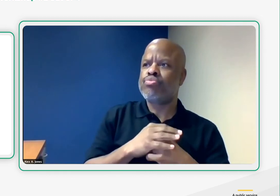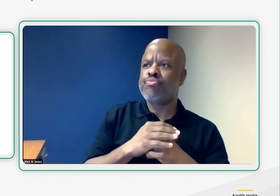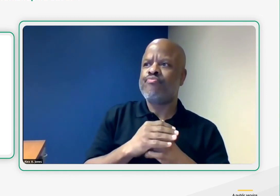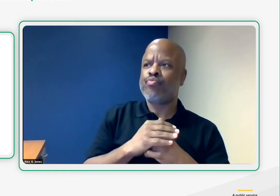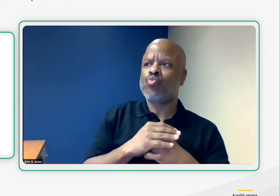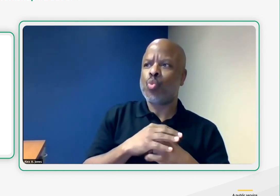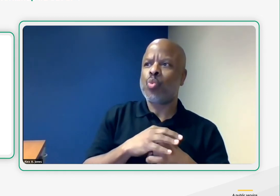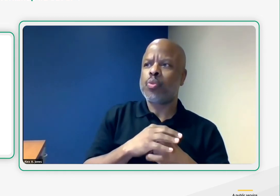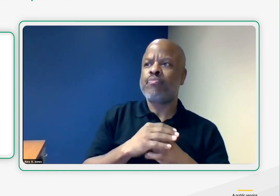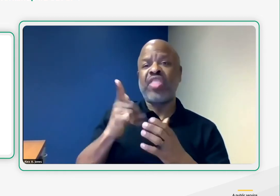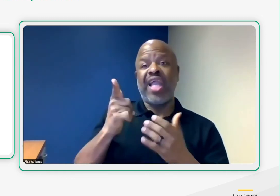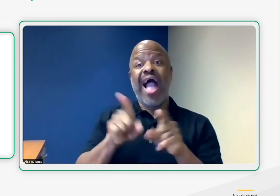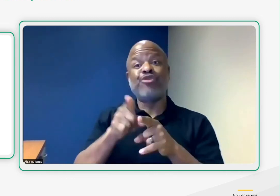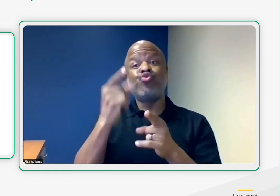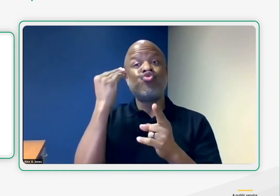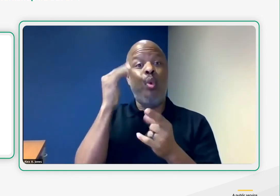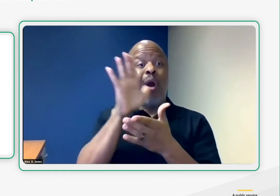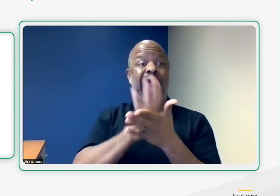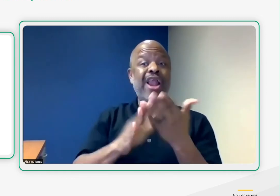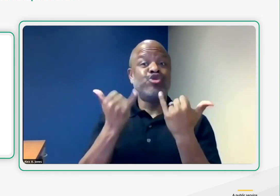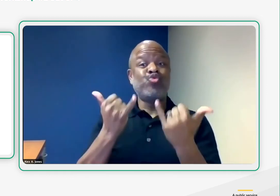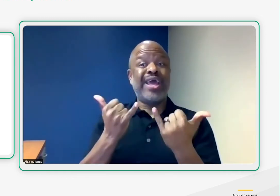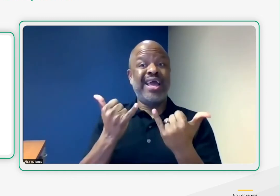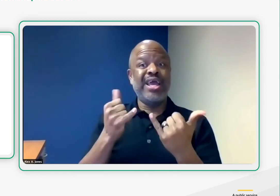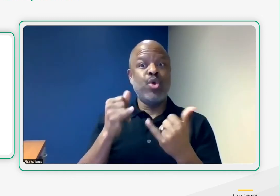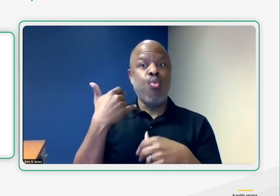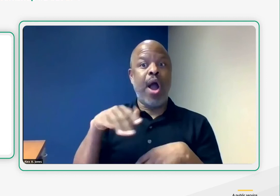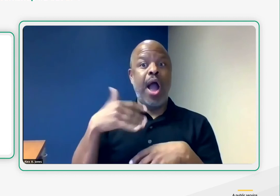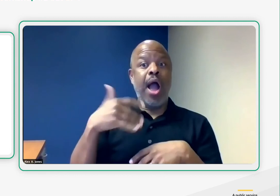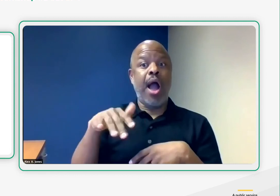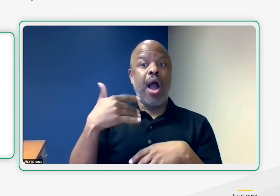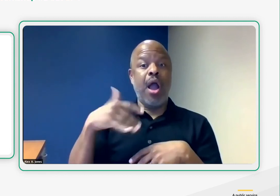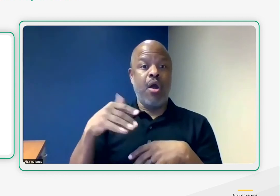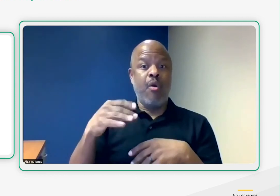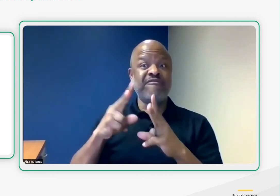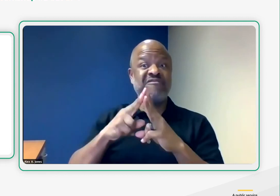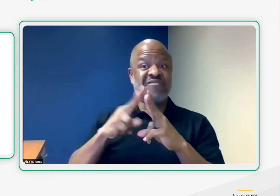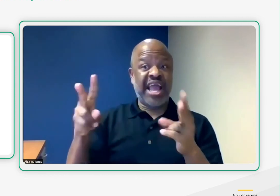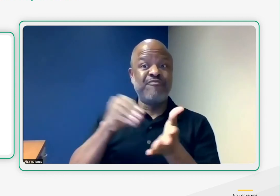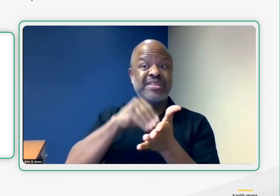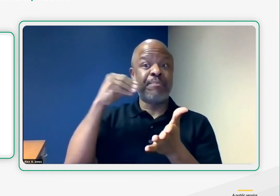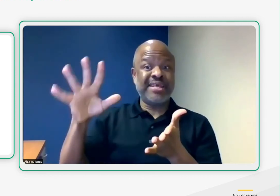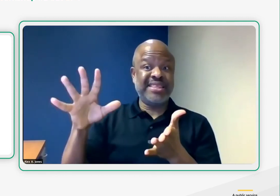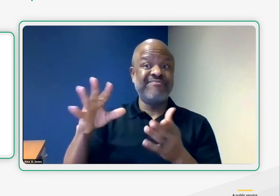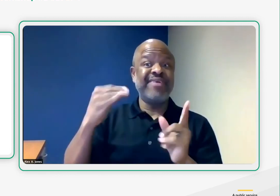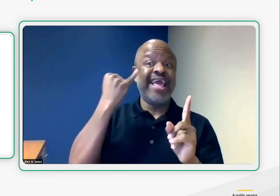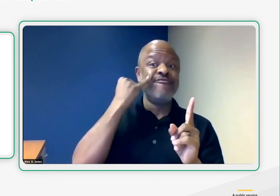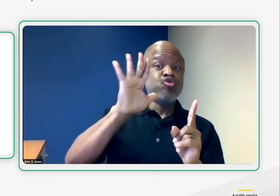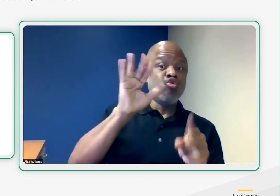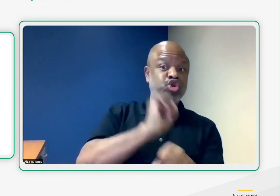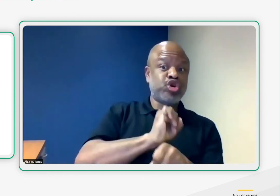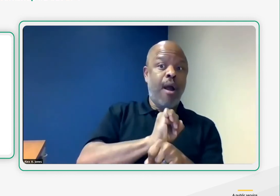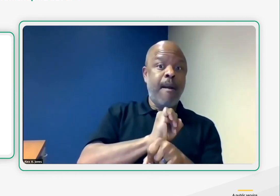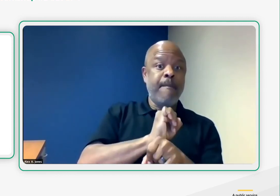And, as you know, college today is very expensive.